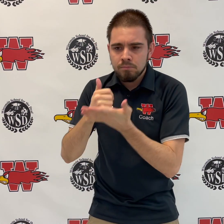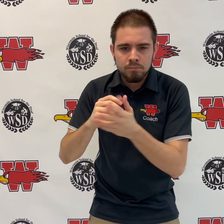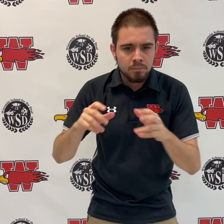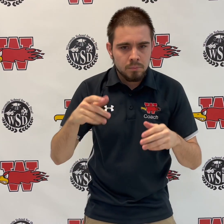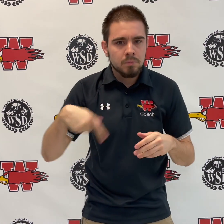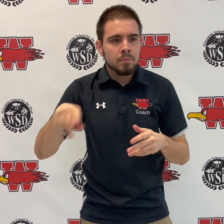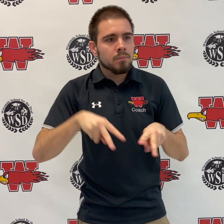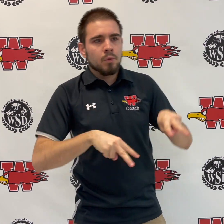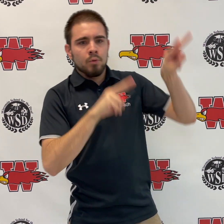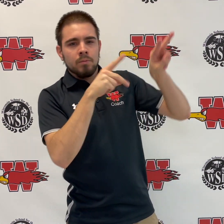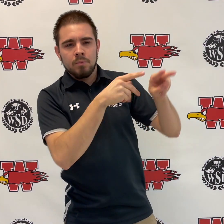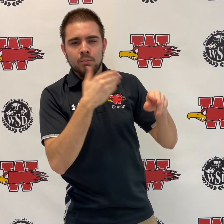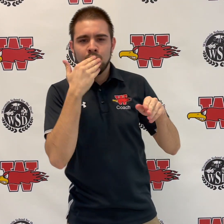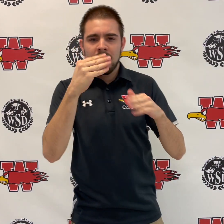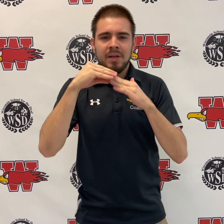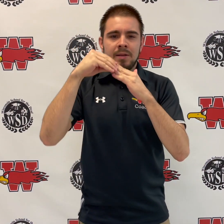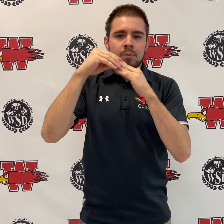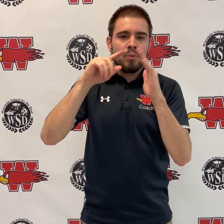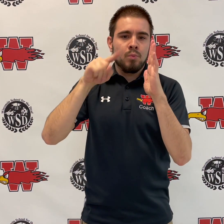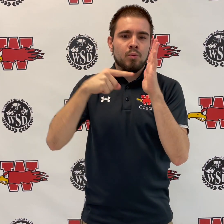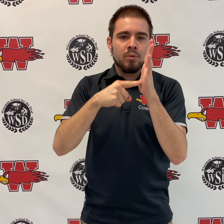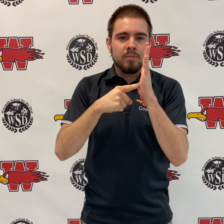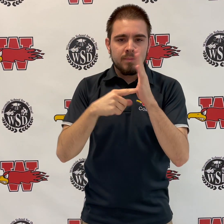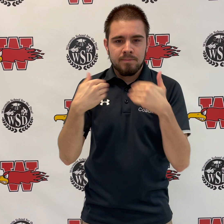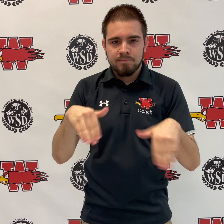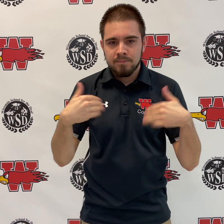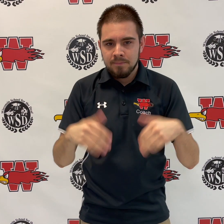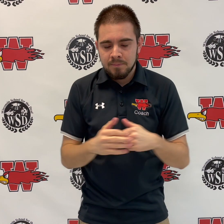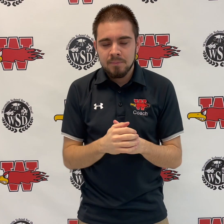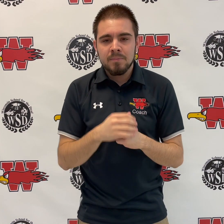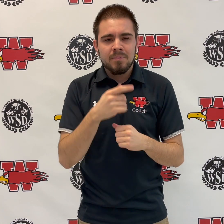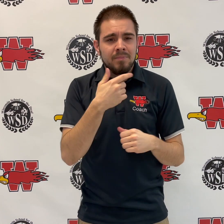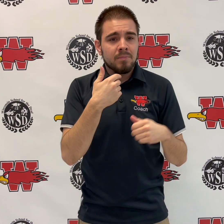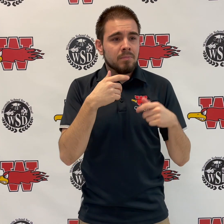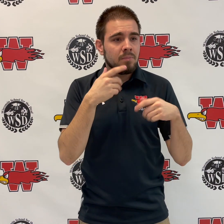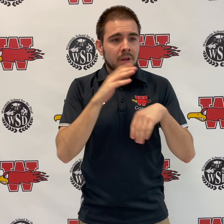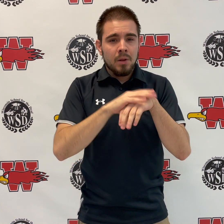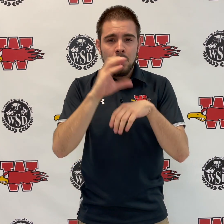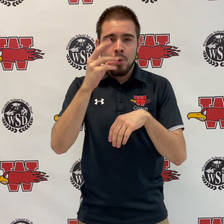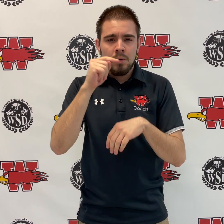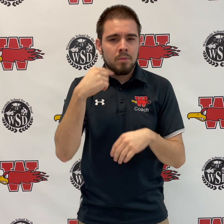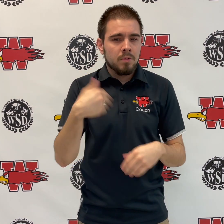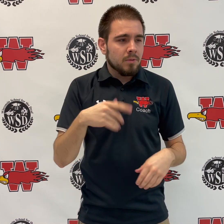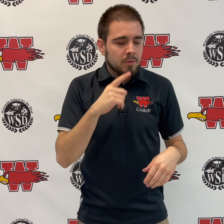amount of experience, and the other players look up to this individual. On the court, this person